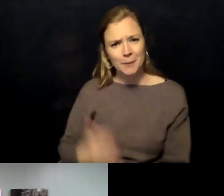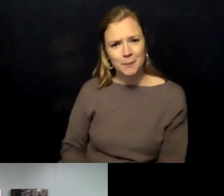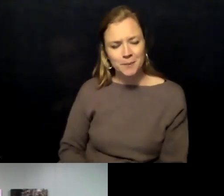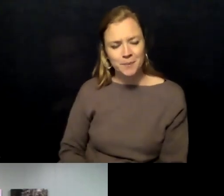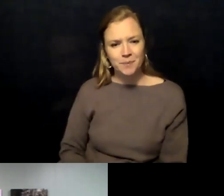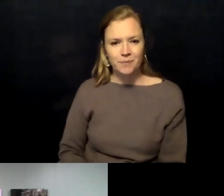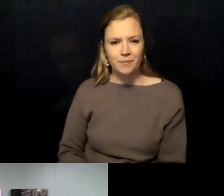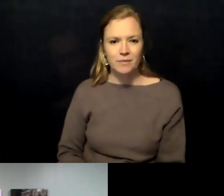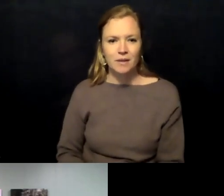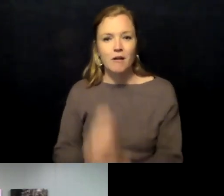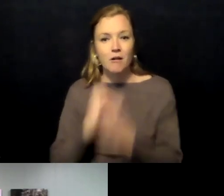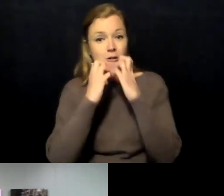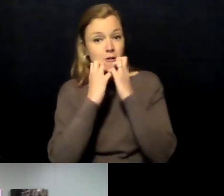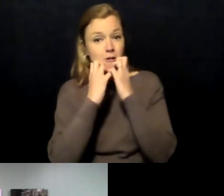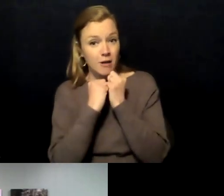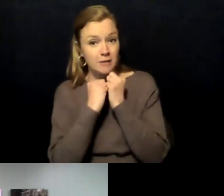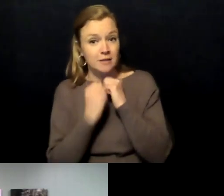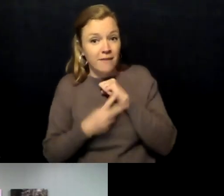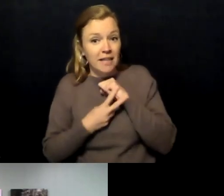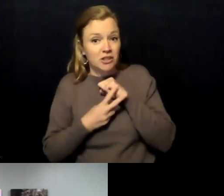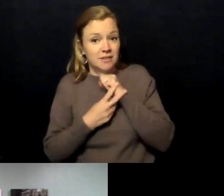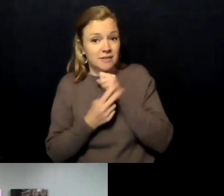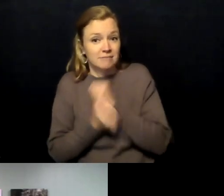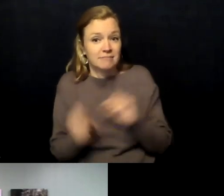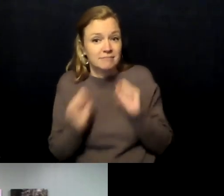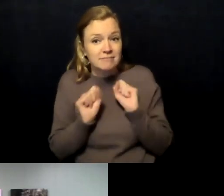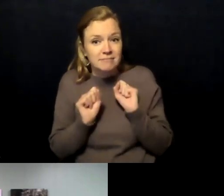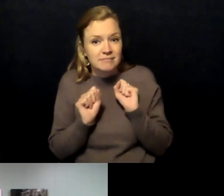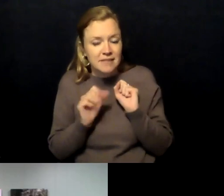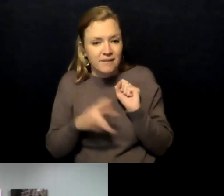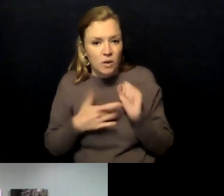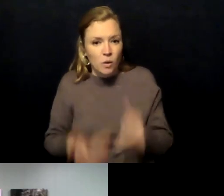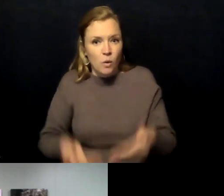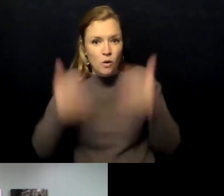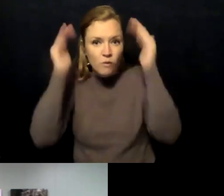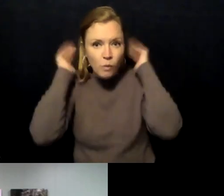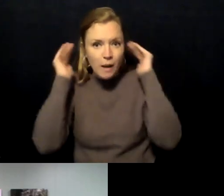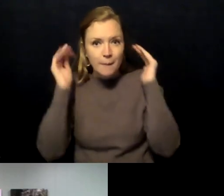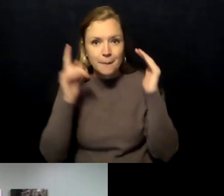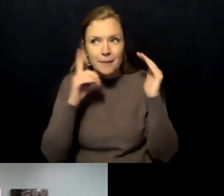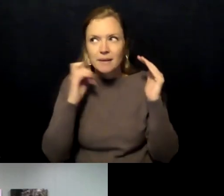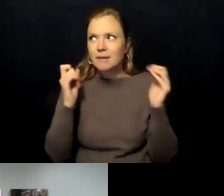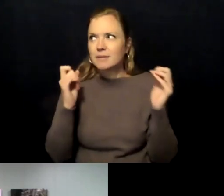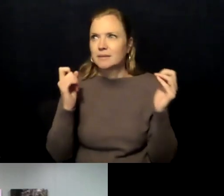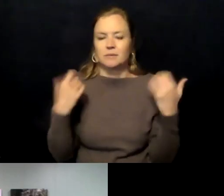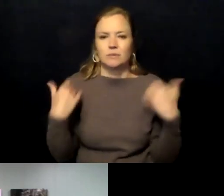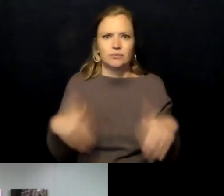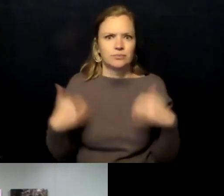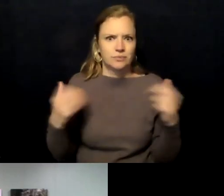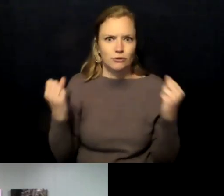sometimes feels so overwhelming because there's so much